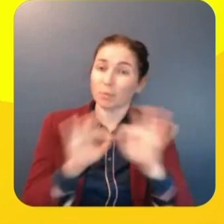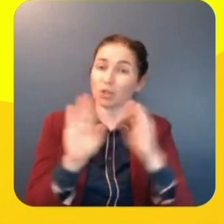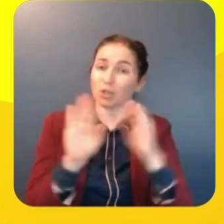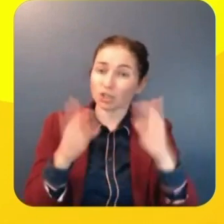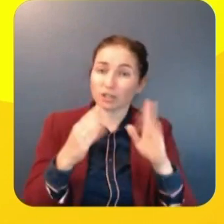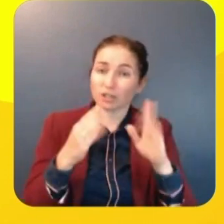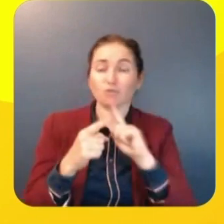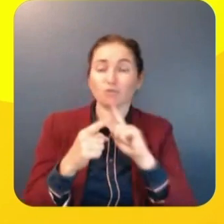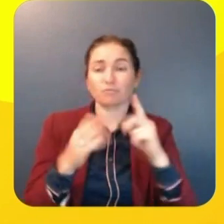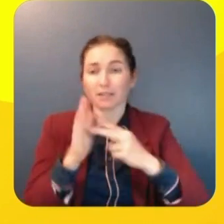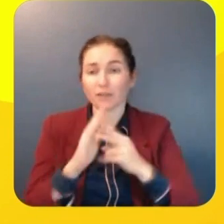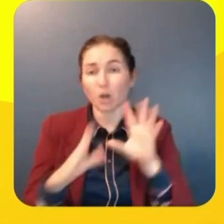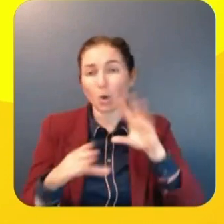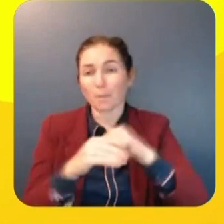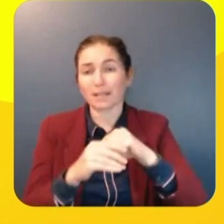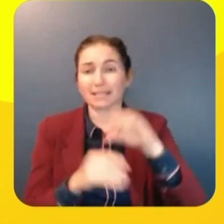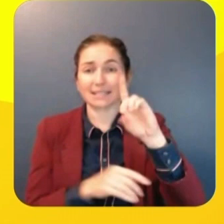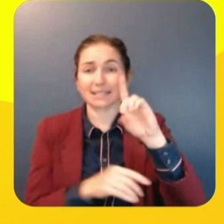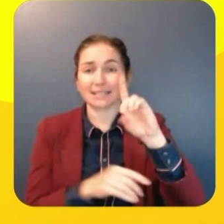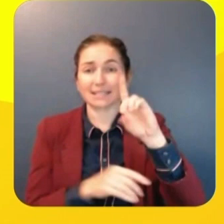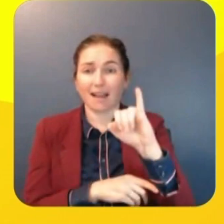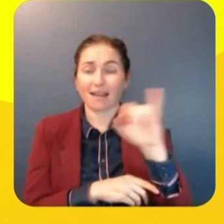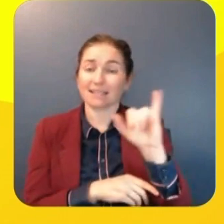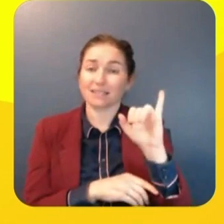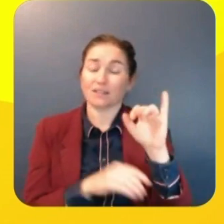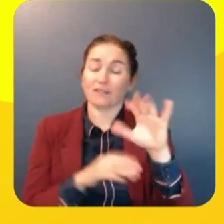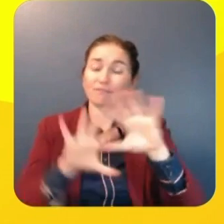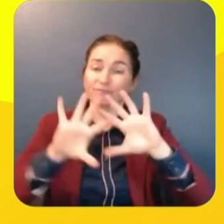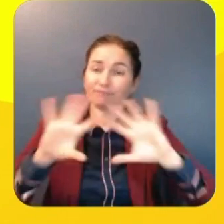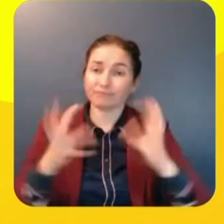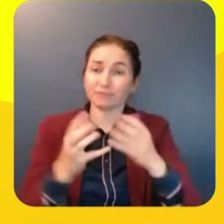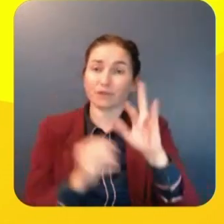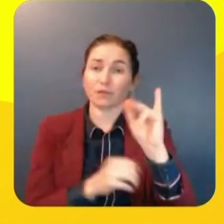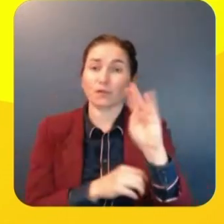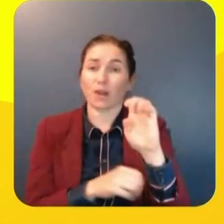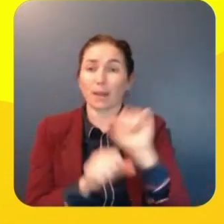a framework for the entire business. And they're starting to reap the rewards of those efforts.